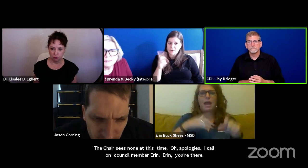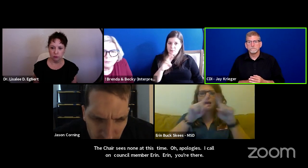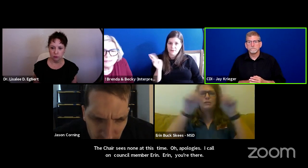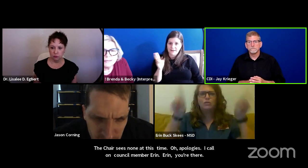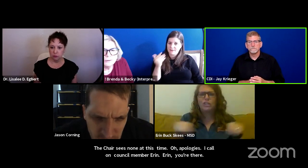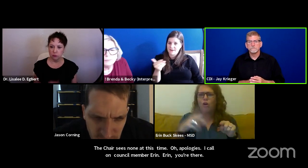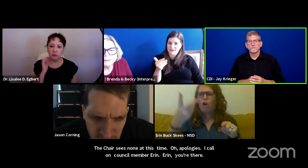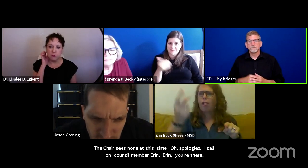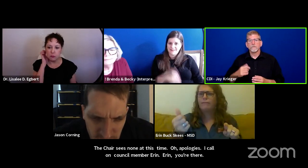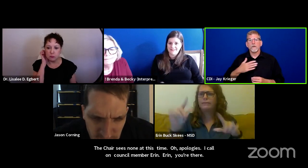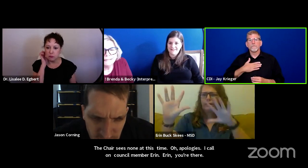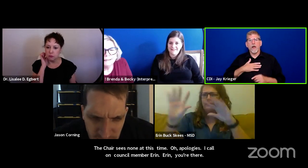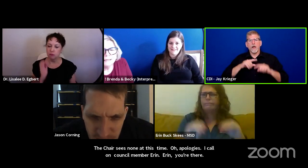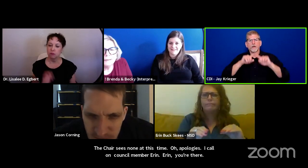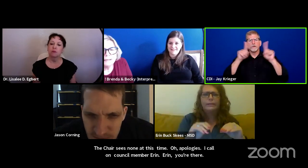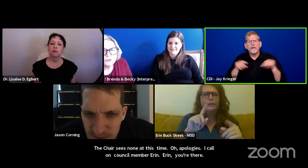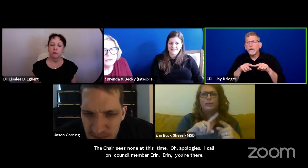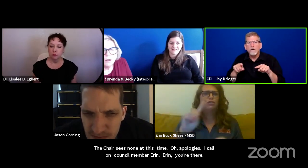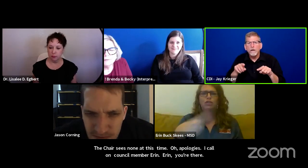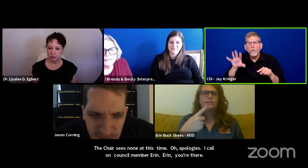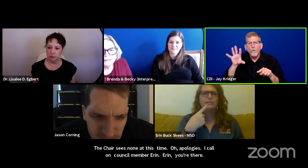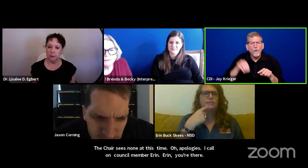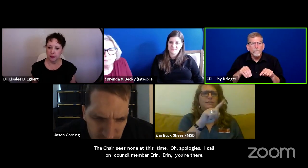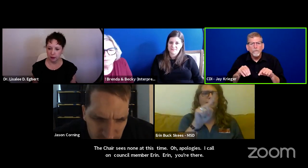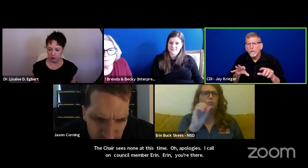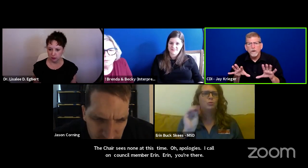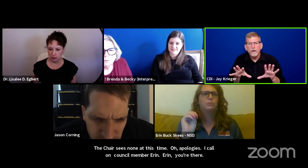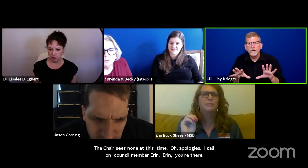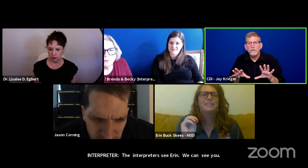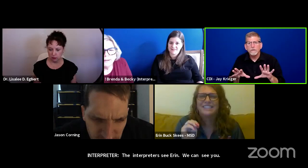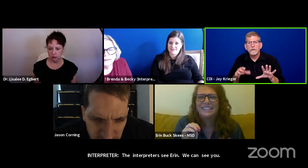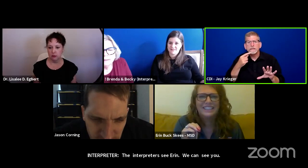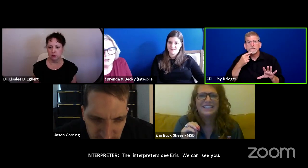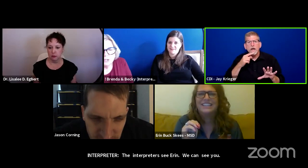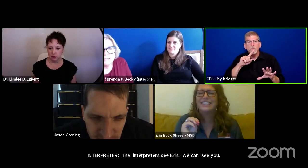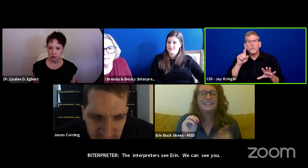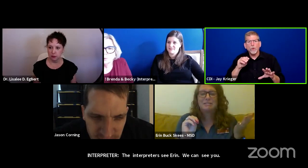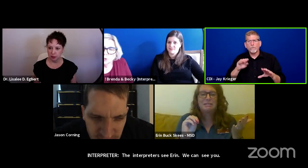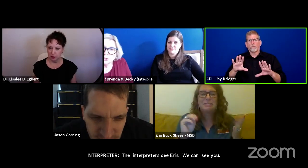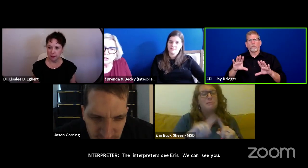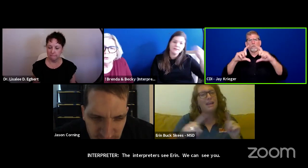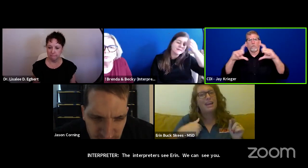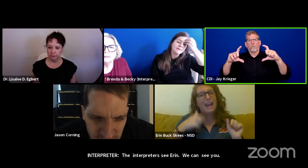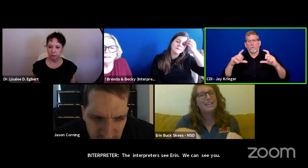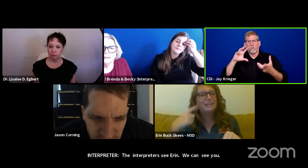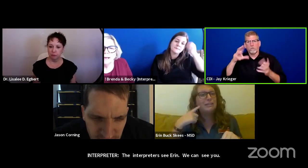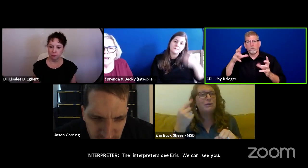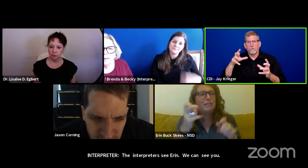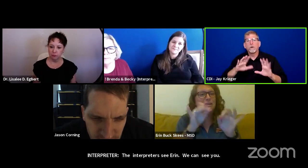My screen all of a sudden went out and it just says the word Zoom.